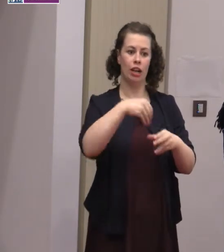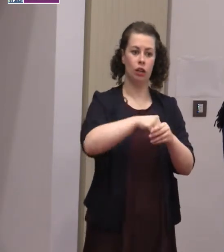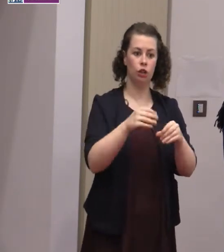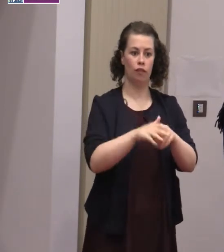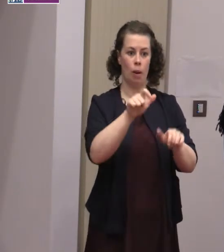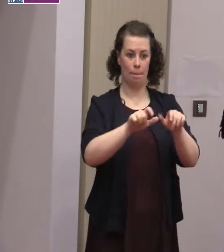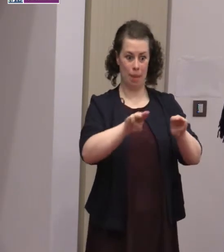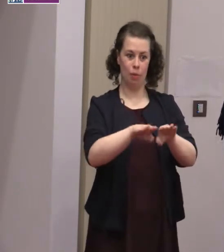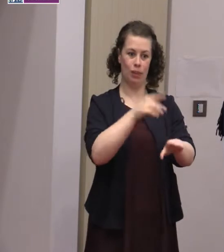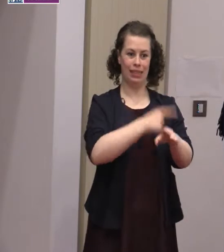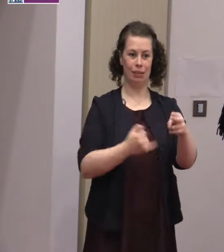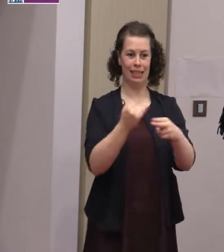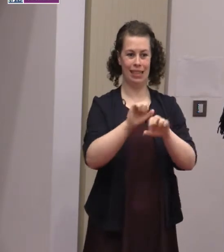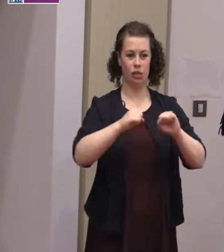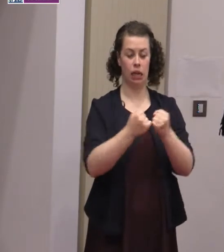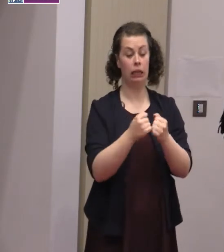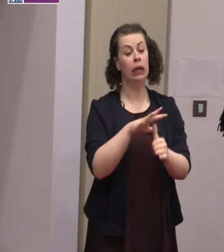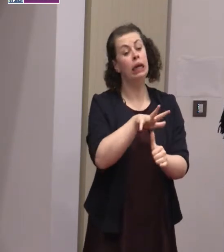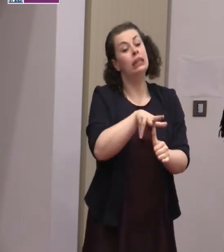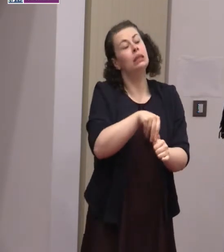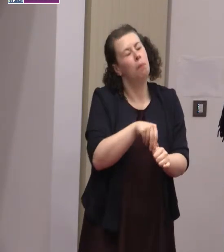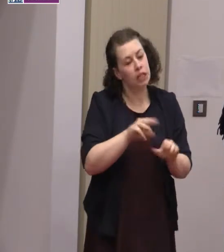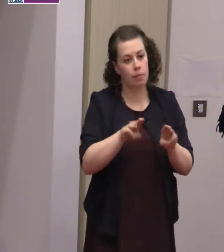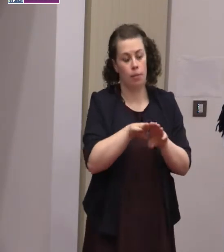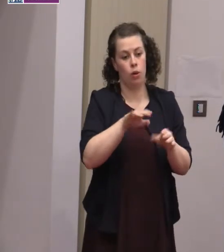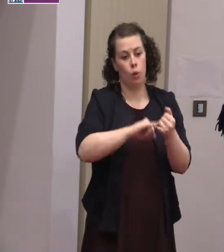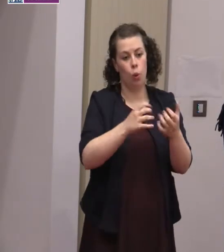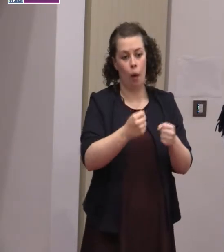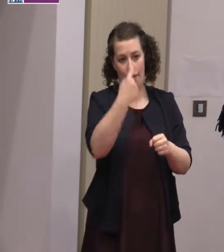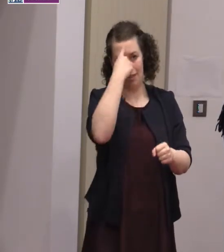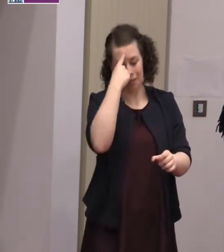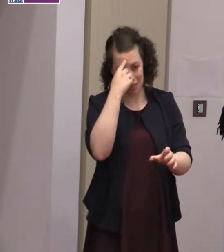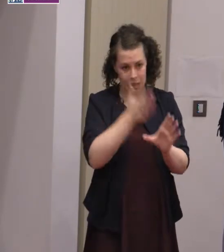in society and, in particular, psychosocial problems.